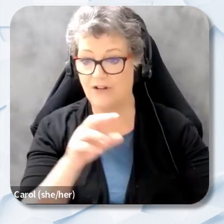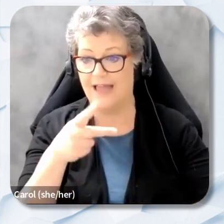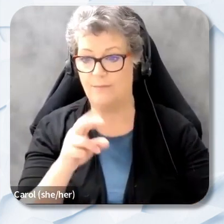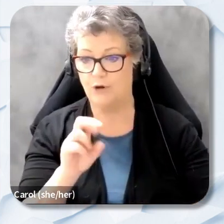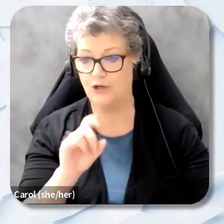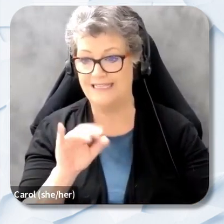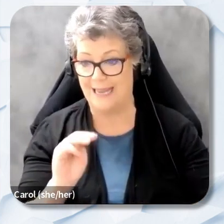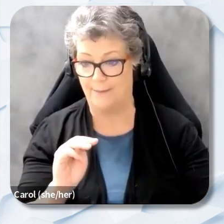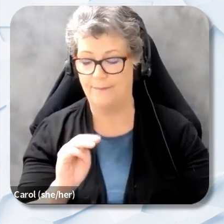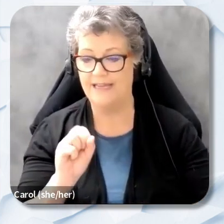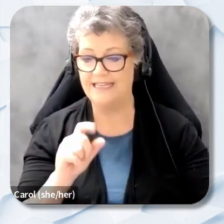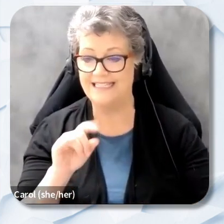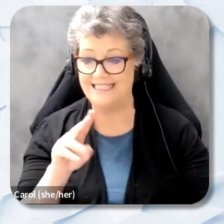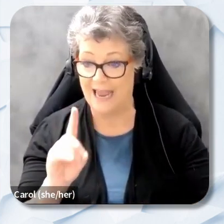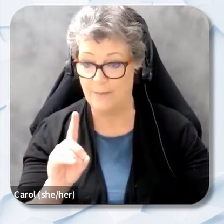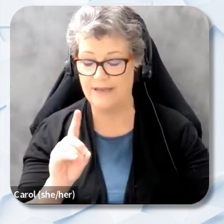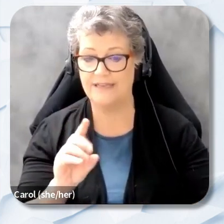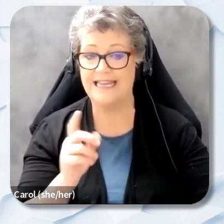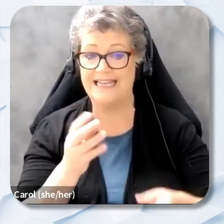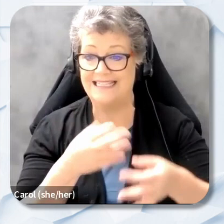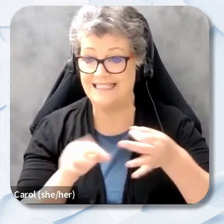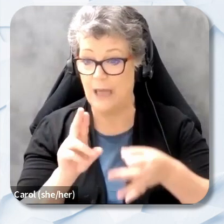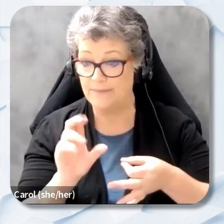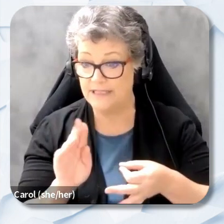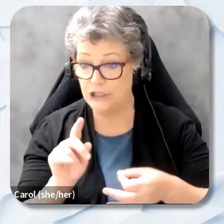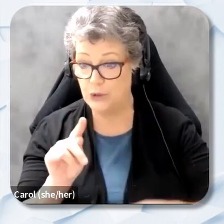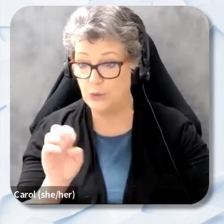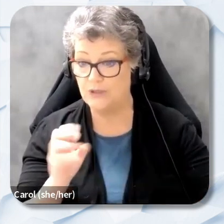substitutes, and indirect costs.